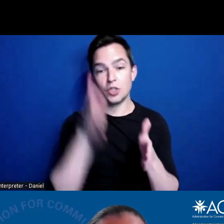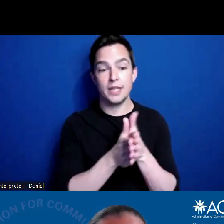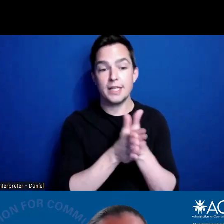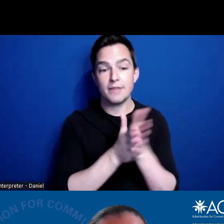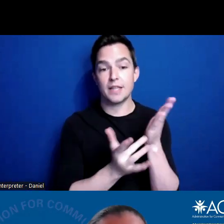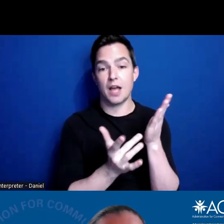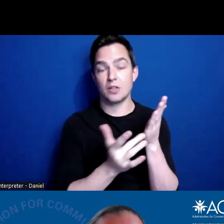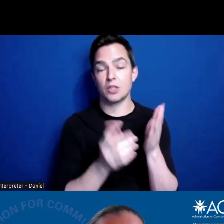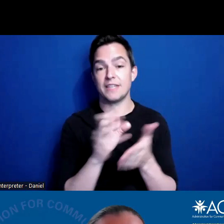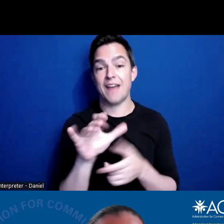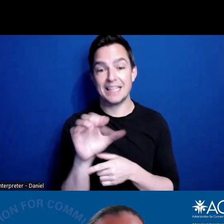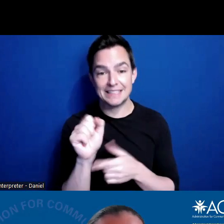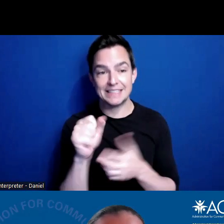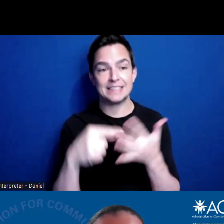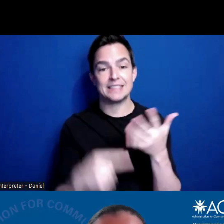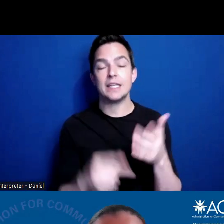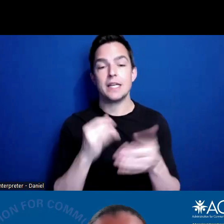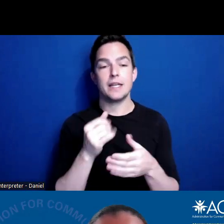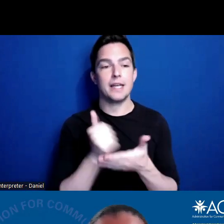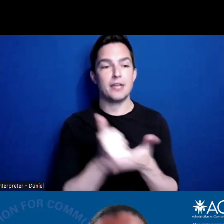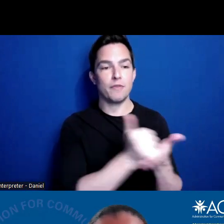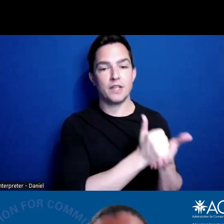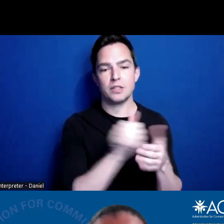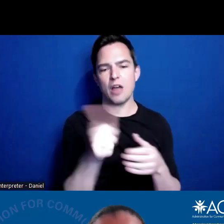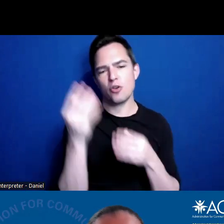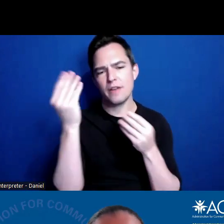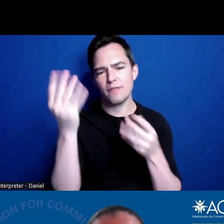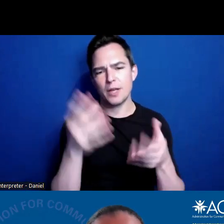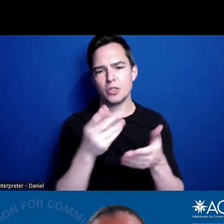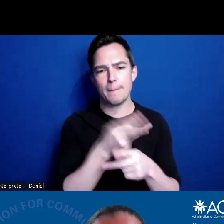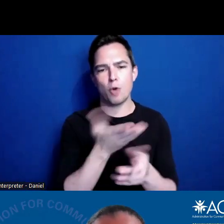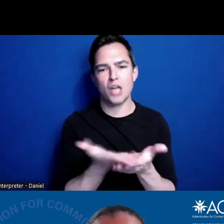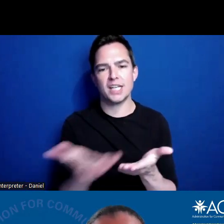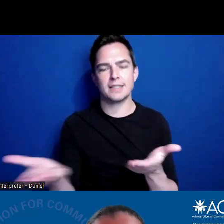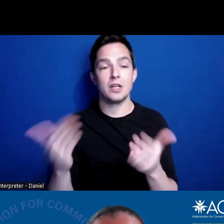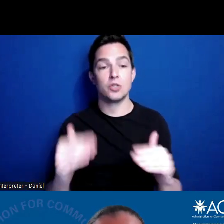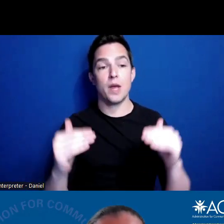devices, interventions and other informational products to enhance community living, health